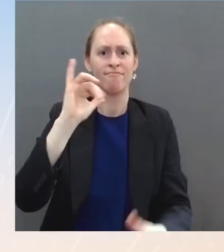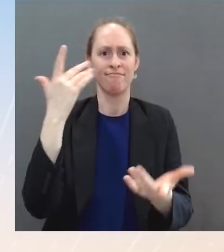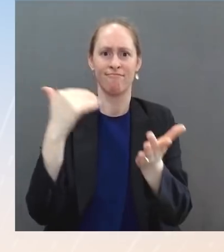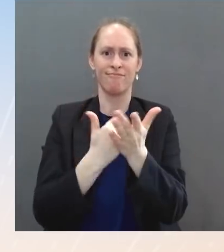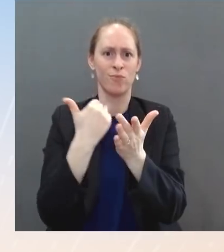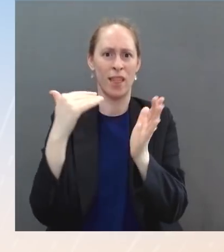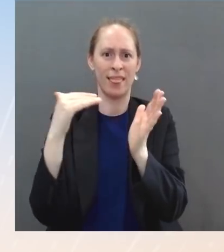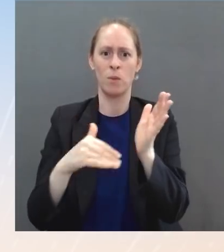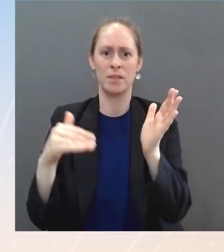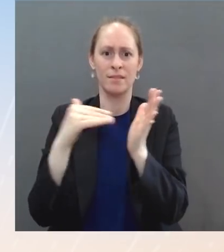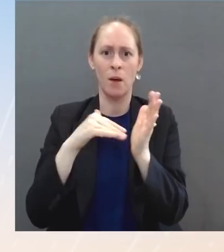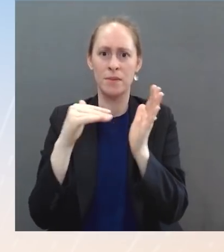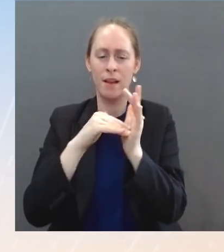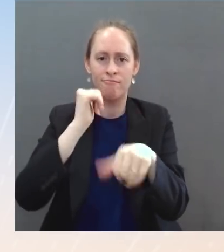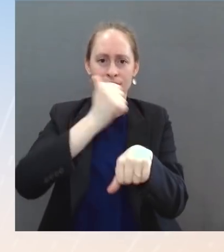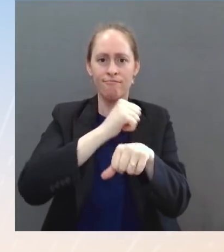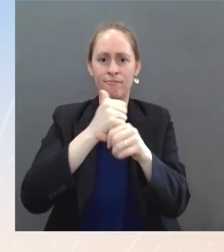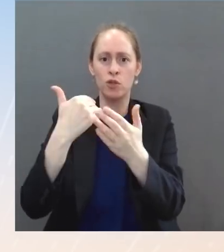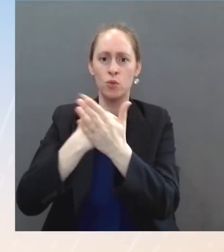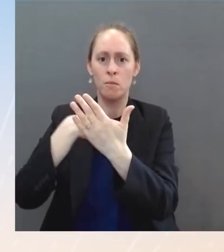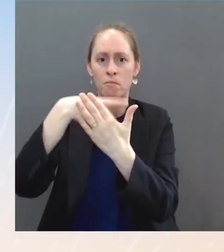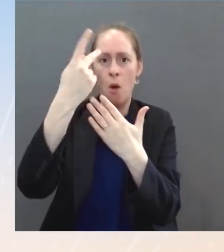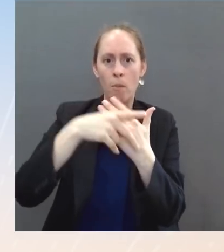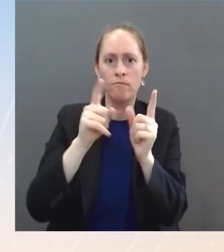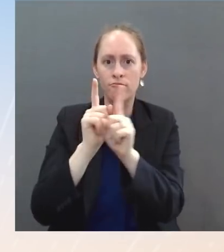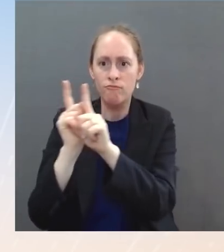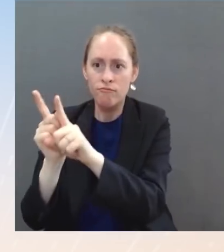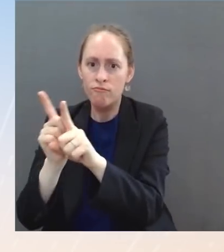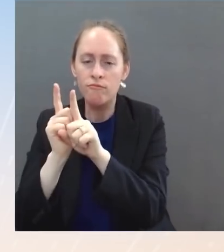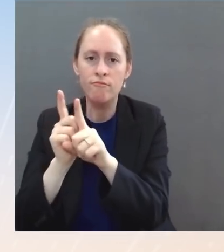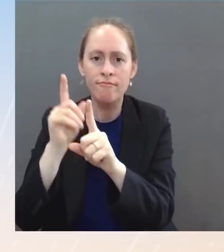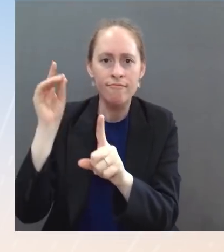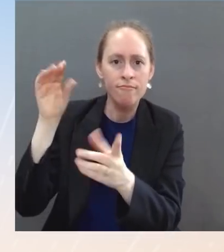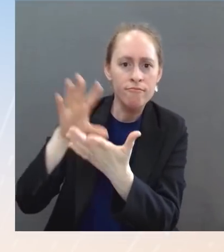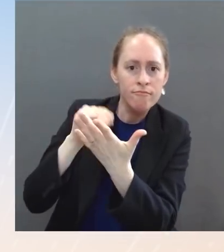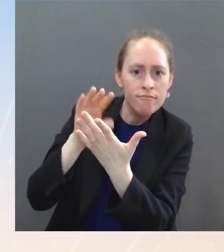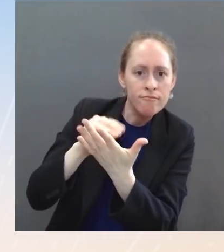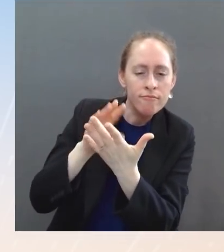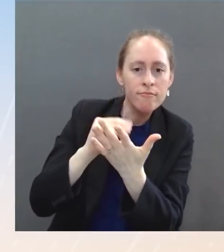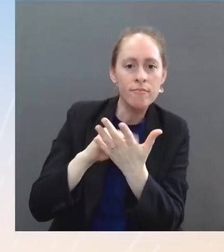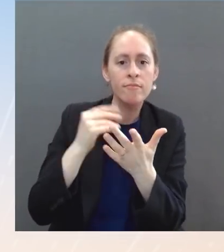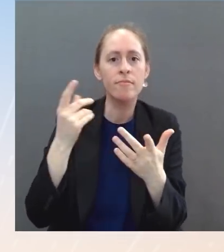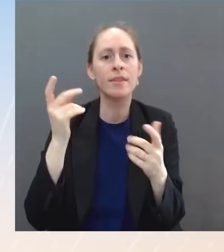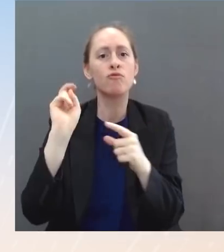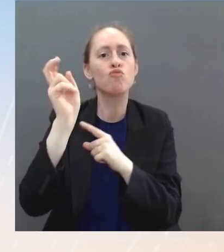more truckers trained, more trucks on the road, more goods moving around and onto shelves across the country.